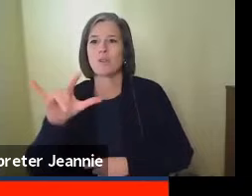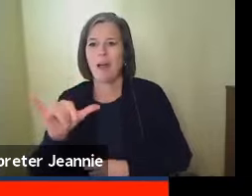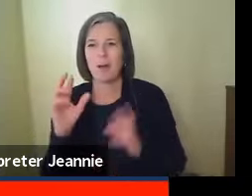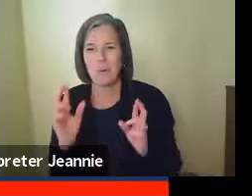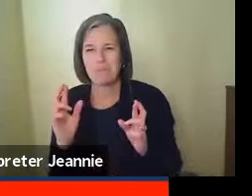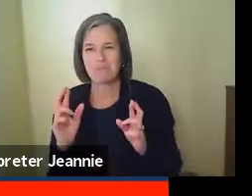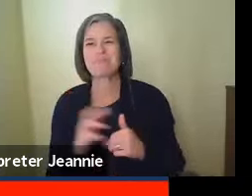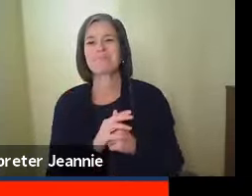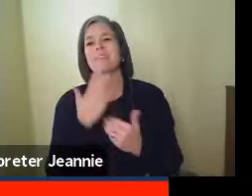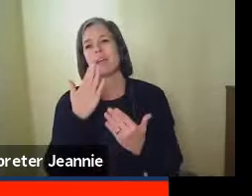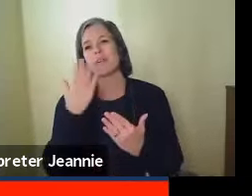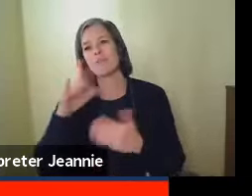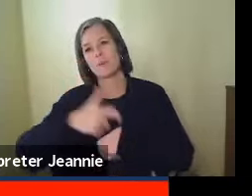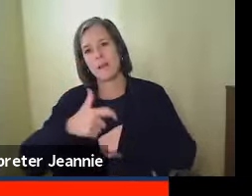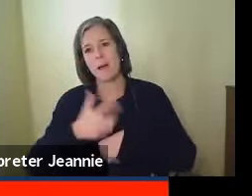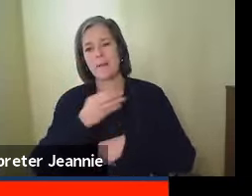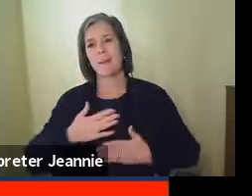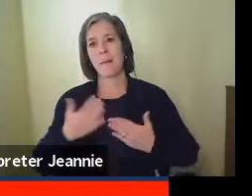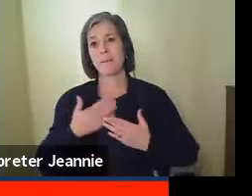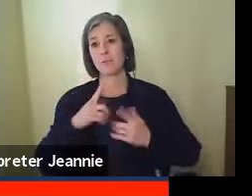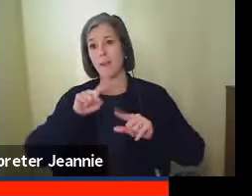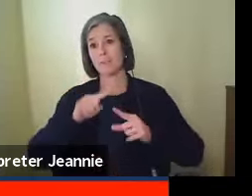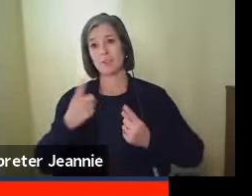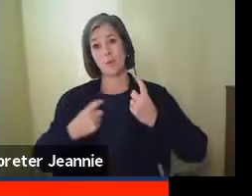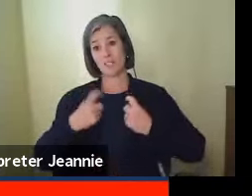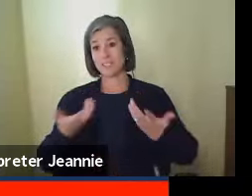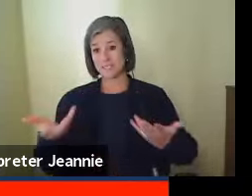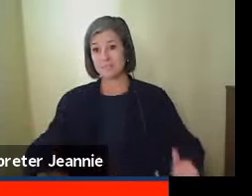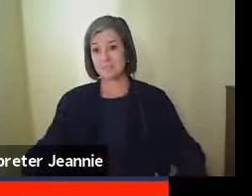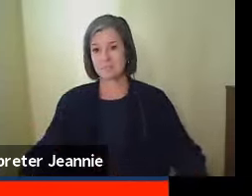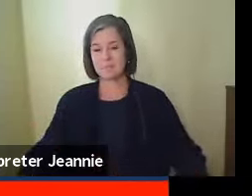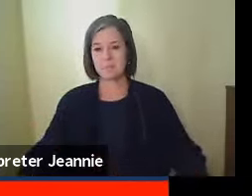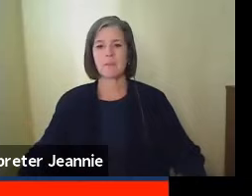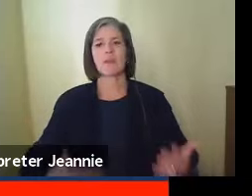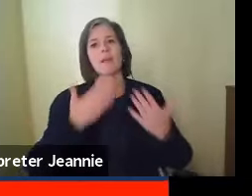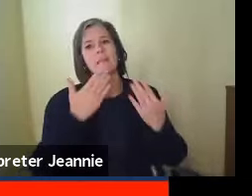your time and happy to get to questions. >> Thank you so much, Dr. Fiscus.